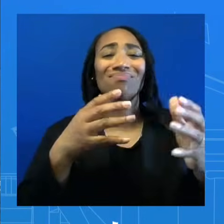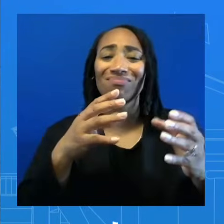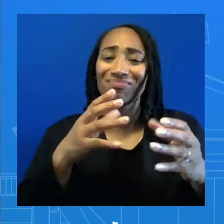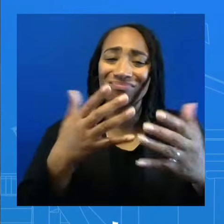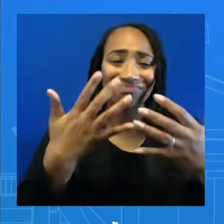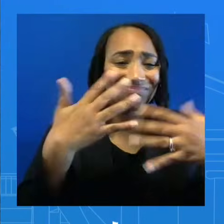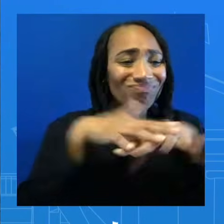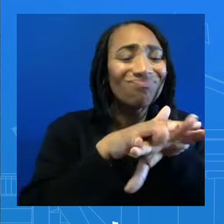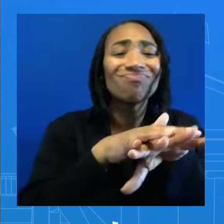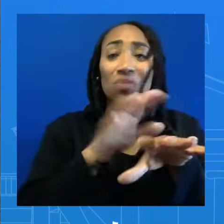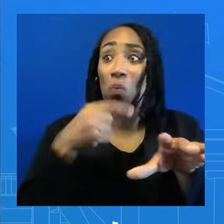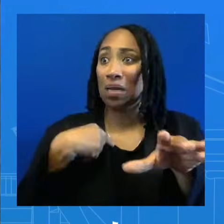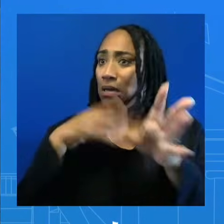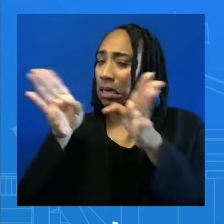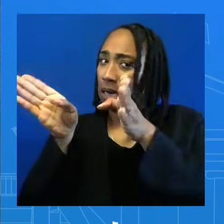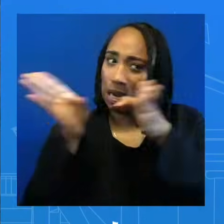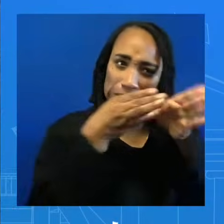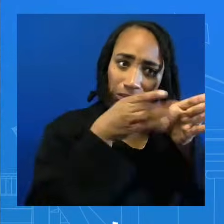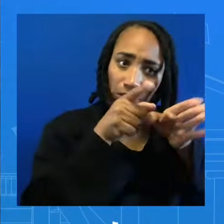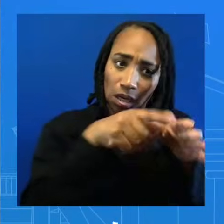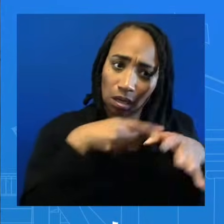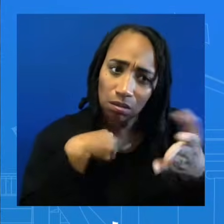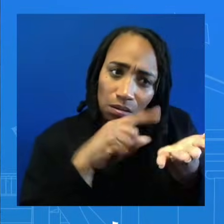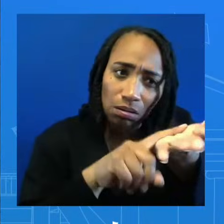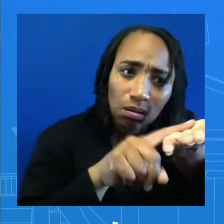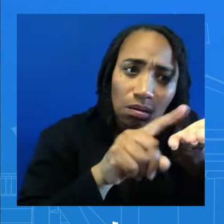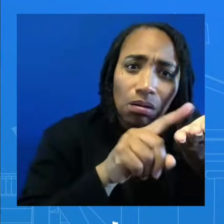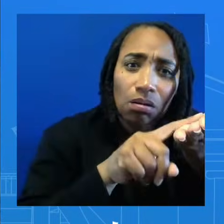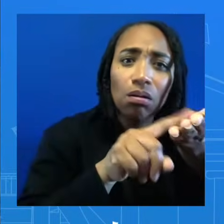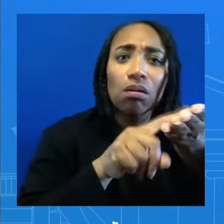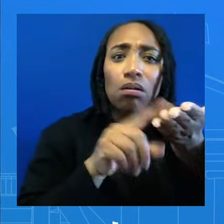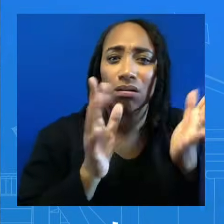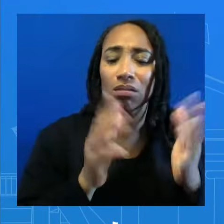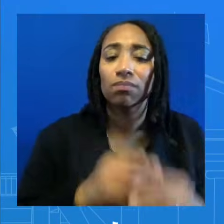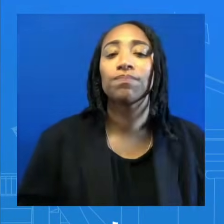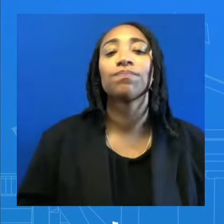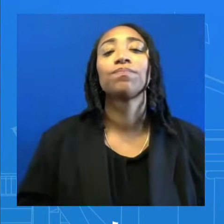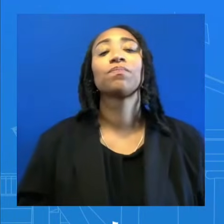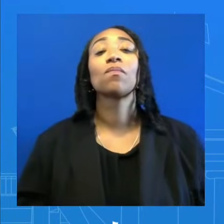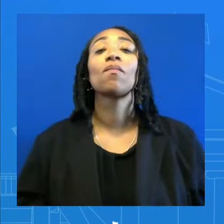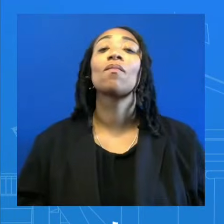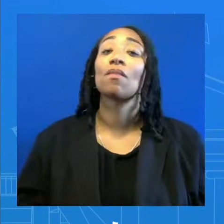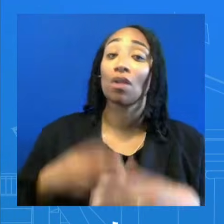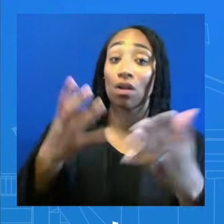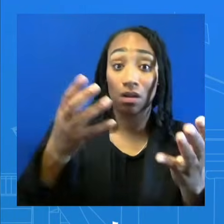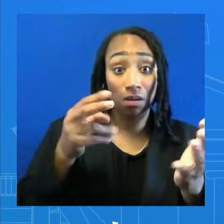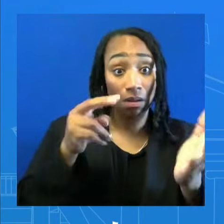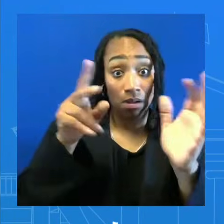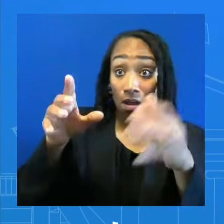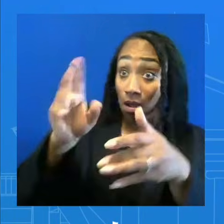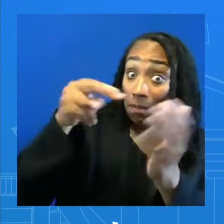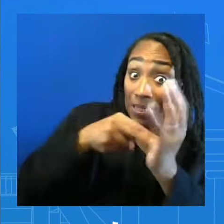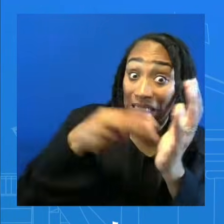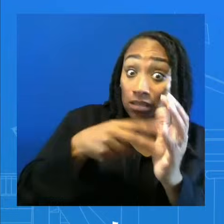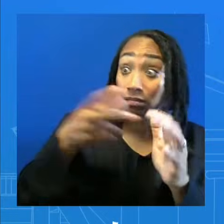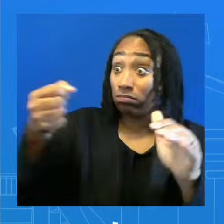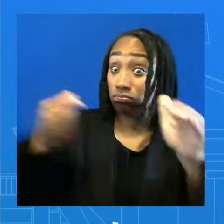that they were on home confinement, they received a commutation here? Ms. Jean-Pierre: No, no, no. Because -- The Press: Was there -- did you factor -- Ms. Jean-Pierre: There was -- The Press: -- in any -- like, in the process,